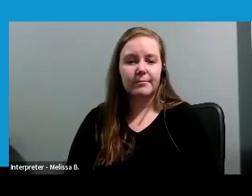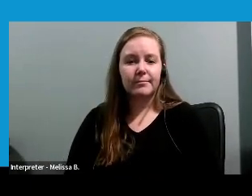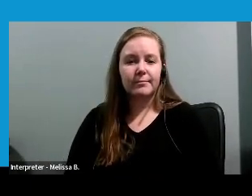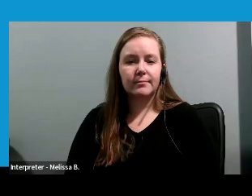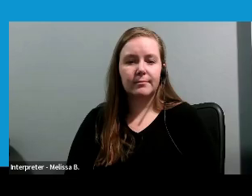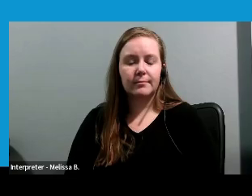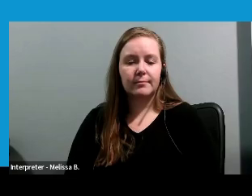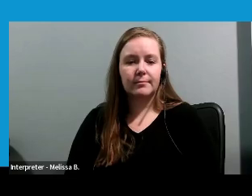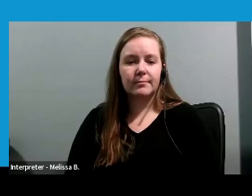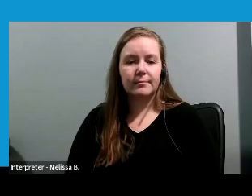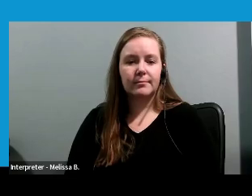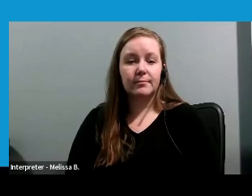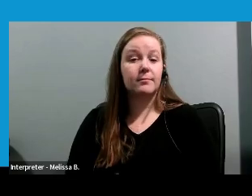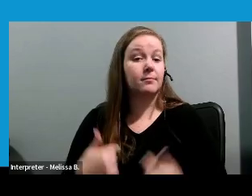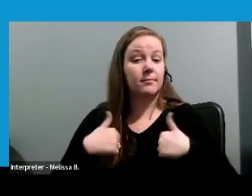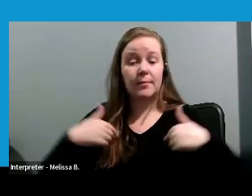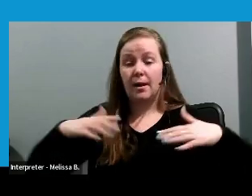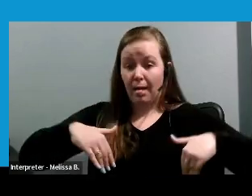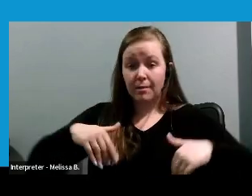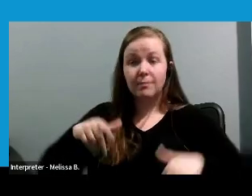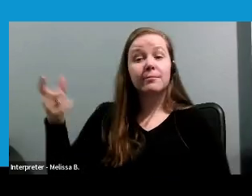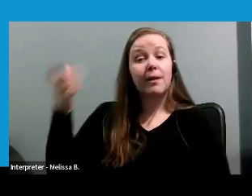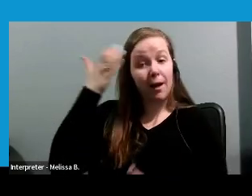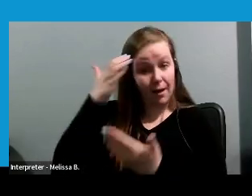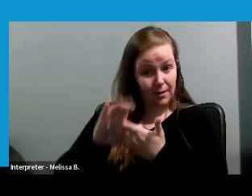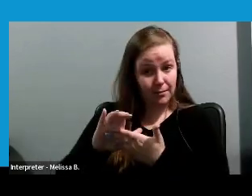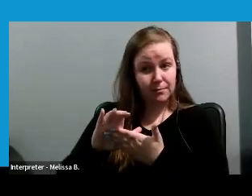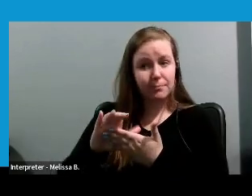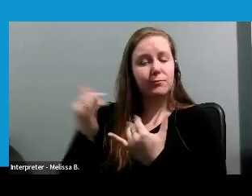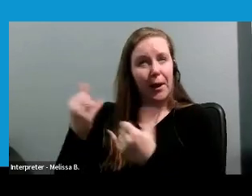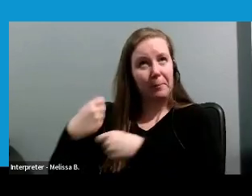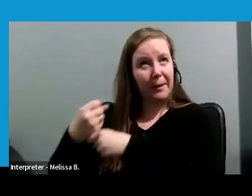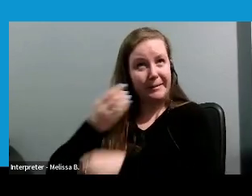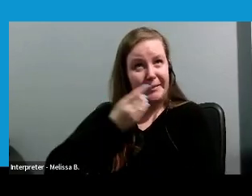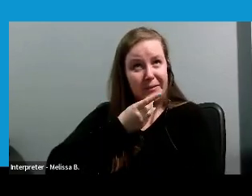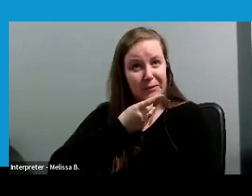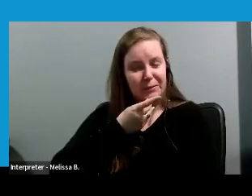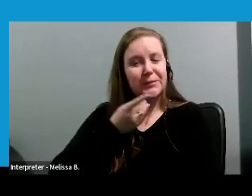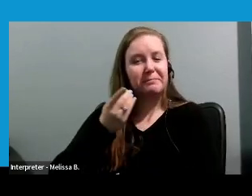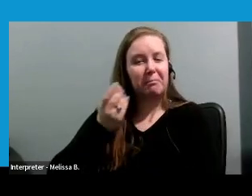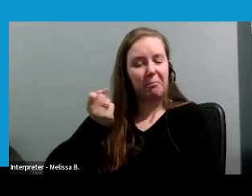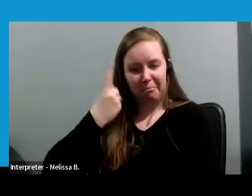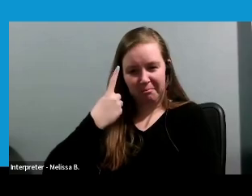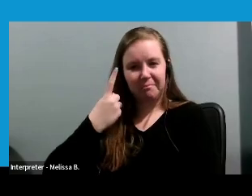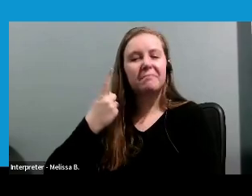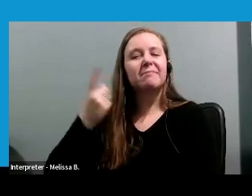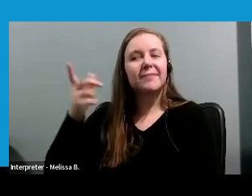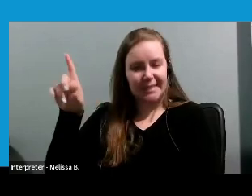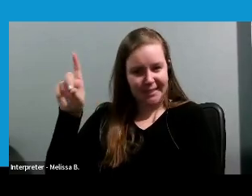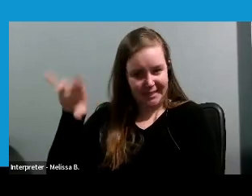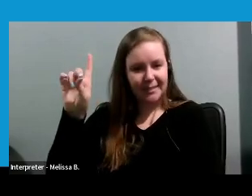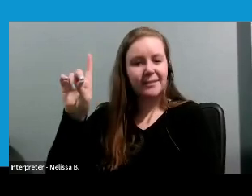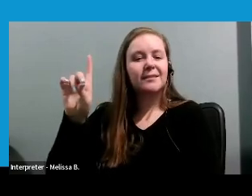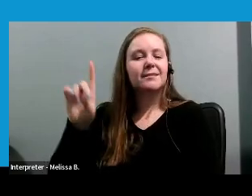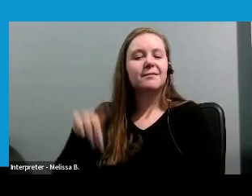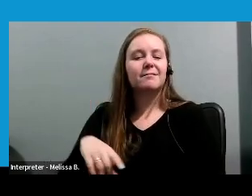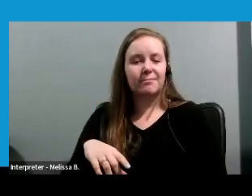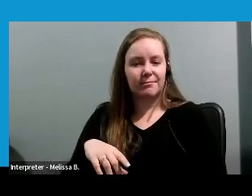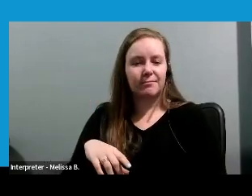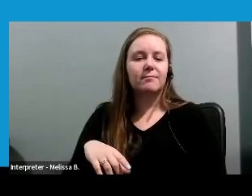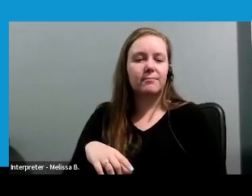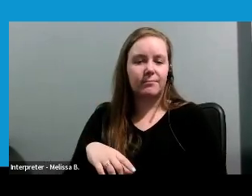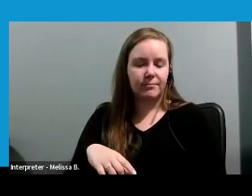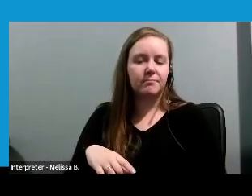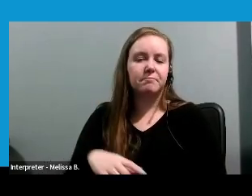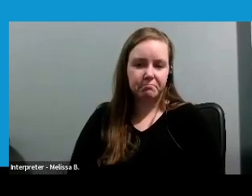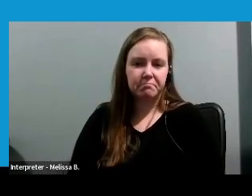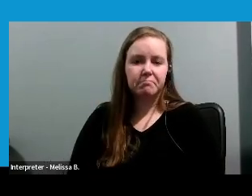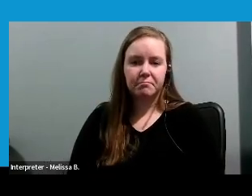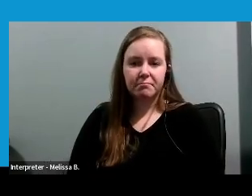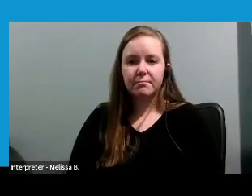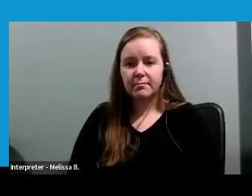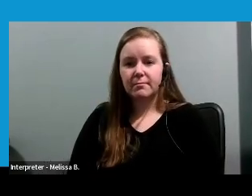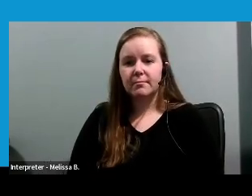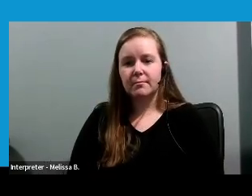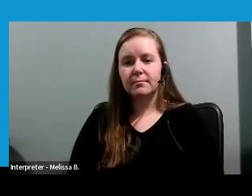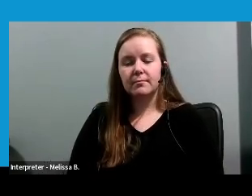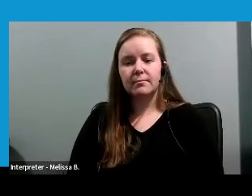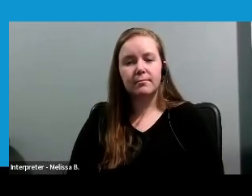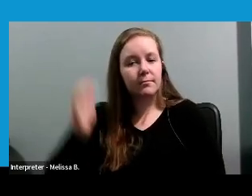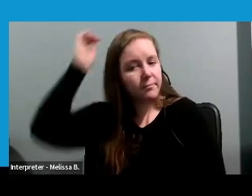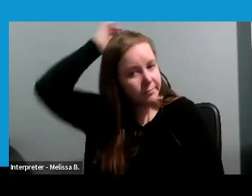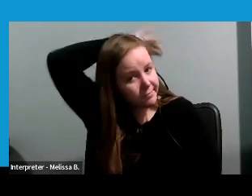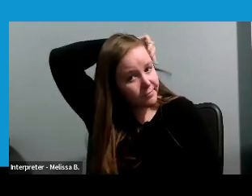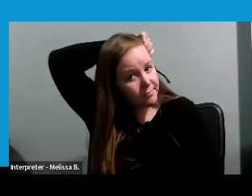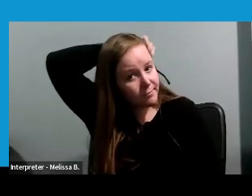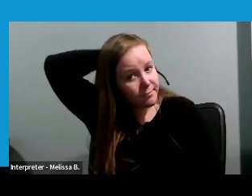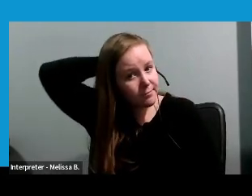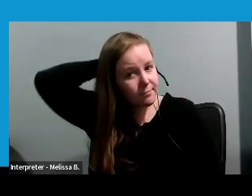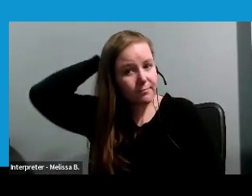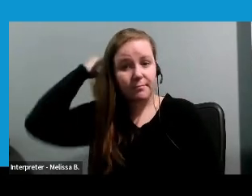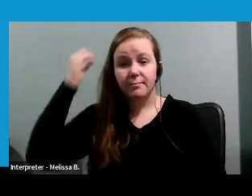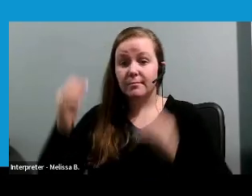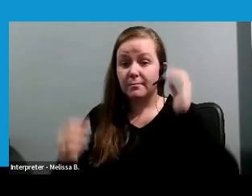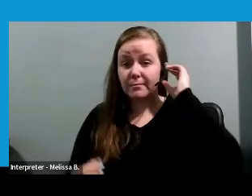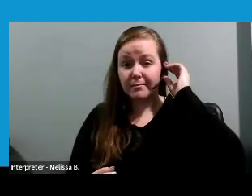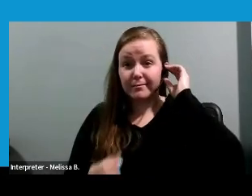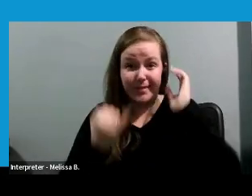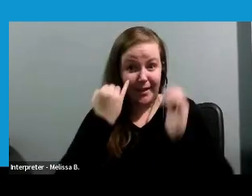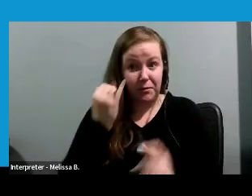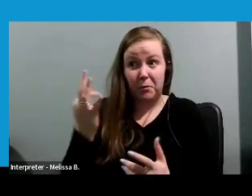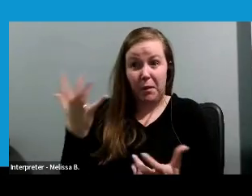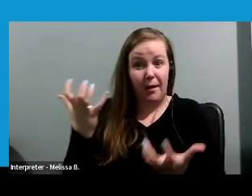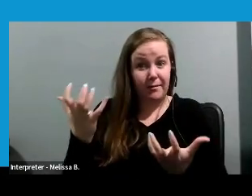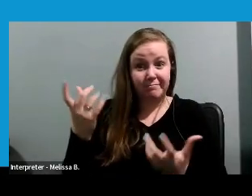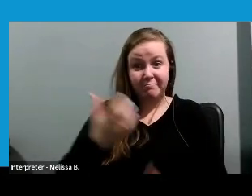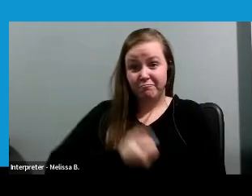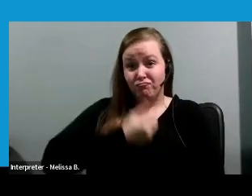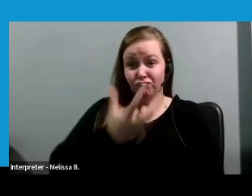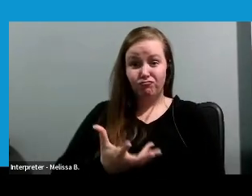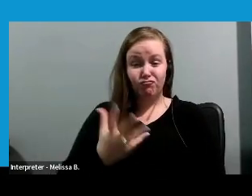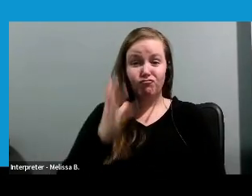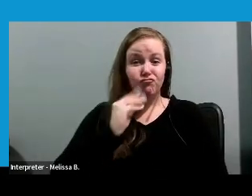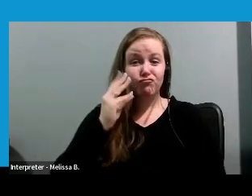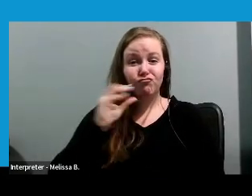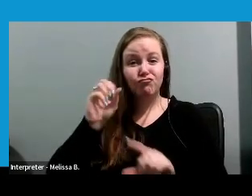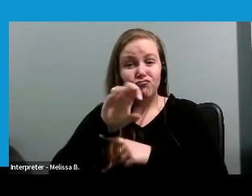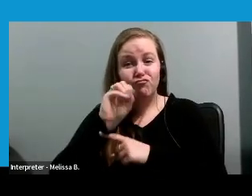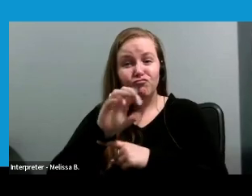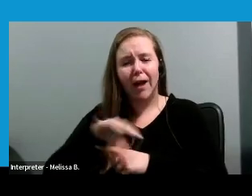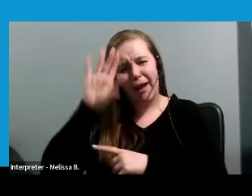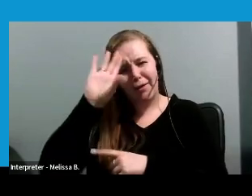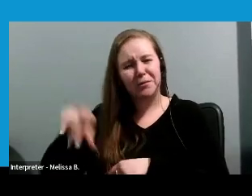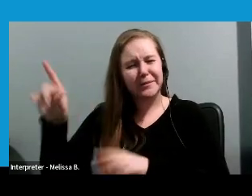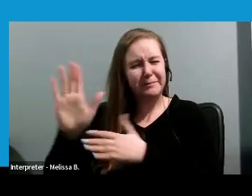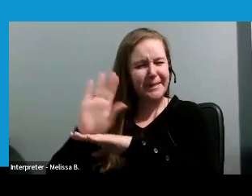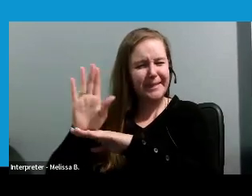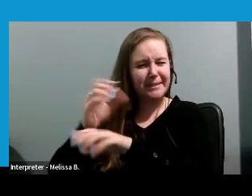Shannon Spencer (she/her): Lisa says, I haven't, but my husband, who's currently making dinner, totally get it. It's that time of night, as and can share his experience. Okay. I mean, sure, if they're okay with sharing that experience. I know they're making dinner right now, which is super important.